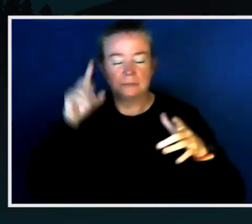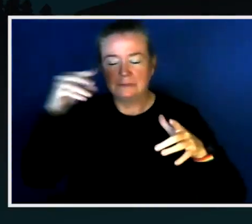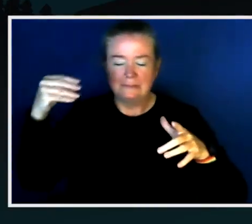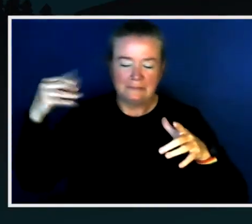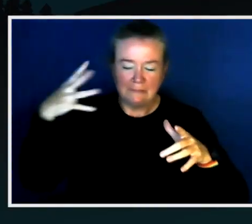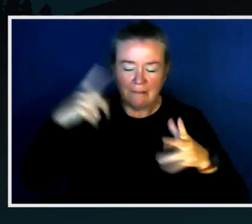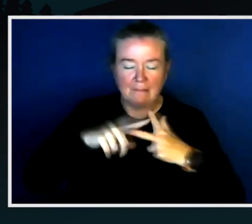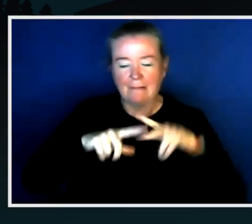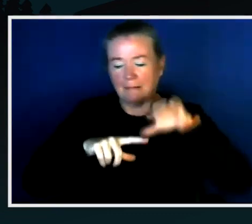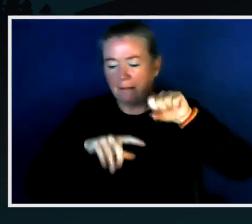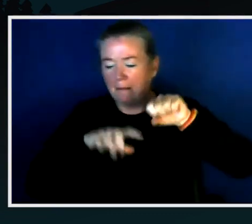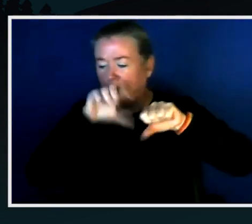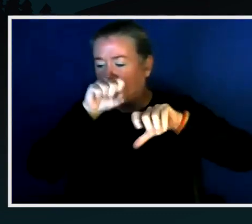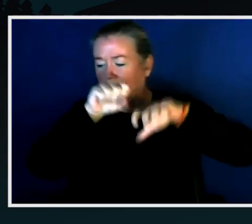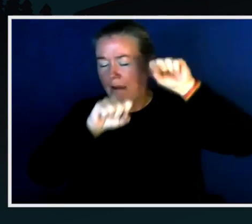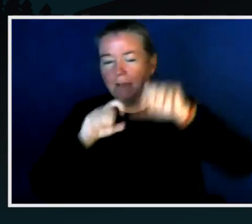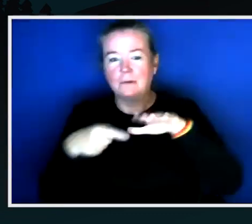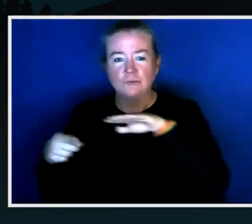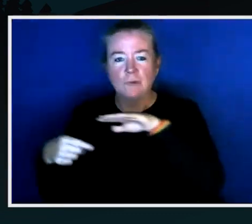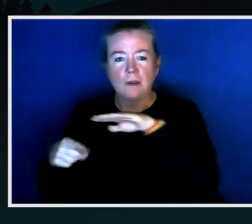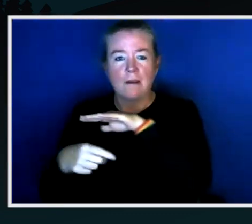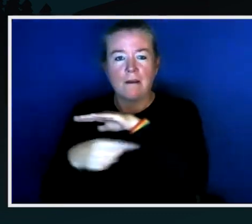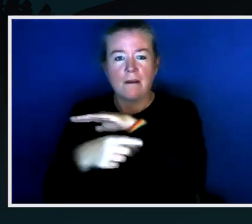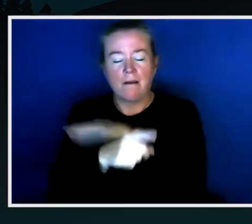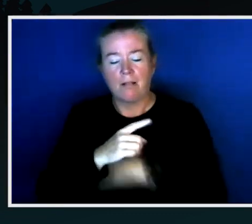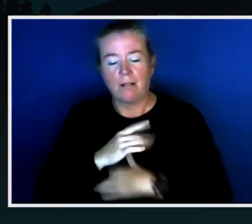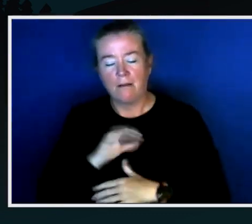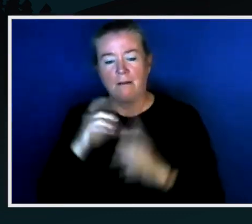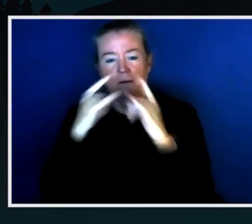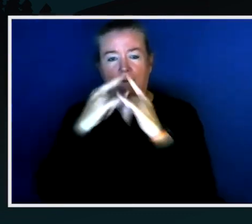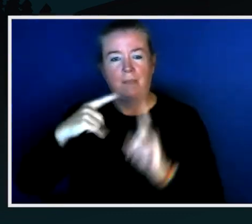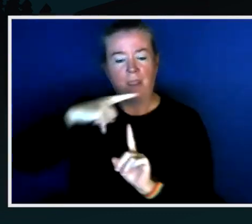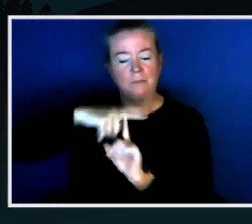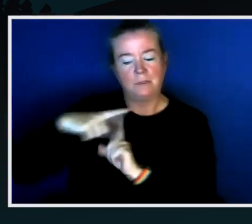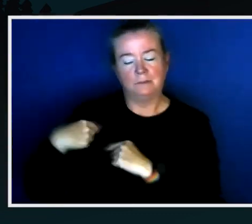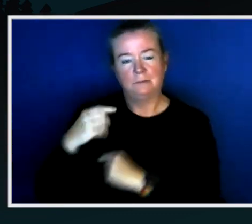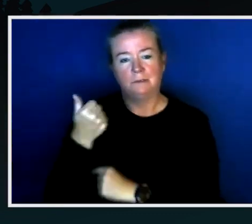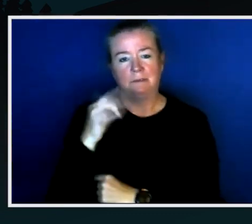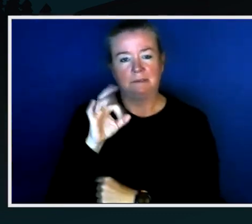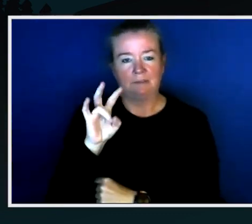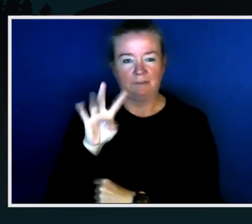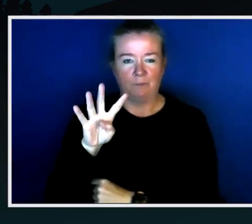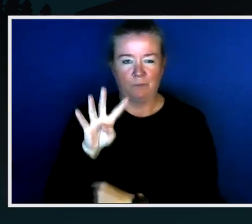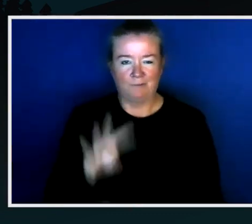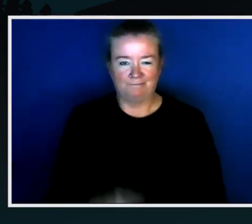scale the climbing tower, or hike the trails. Camp T. Since 1974.